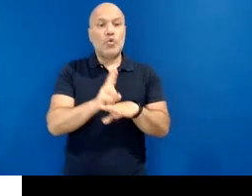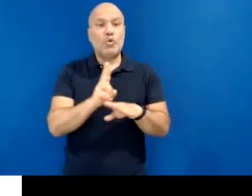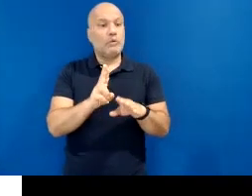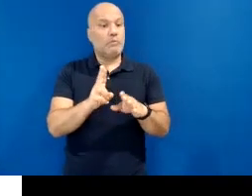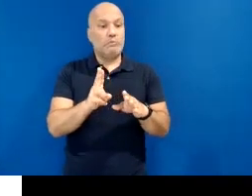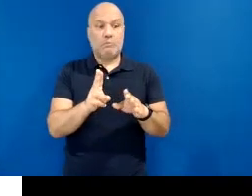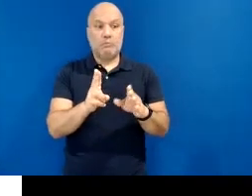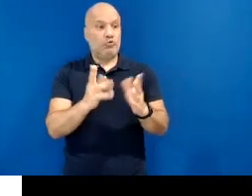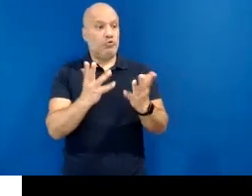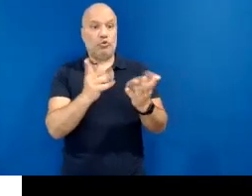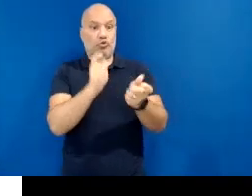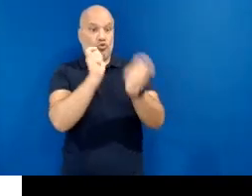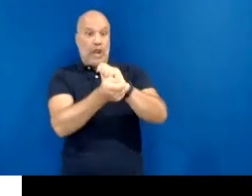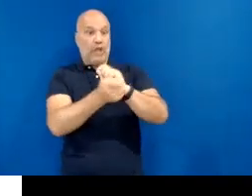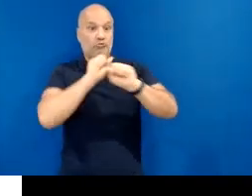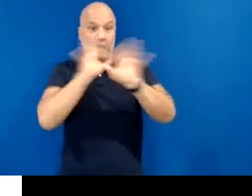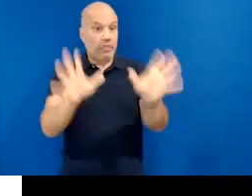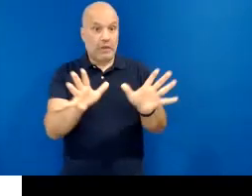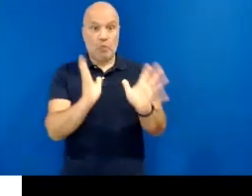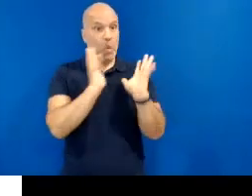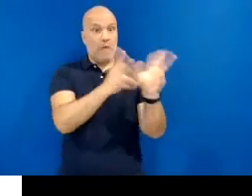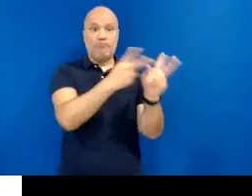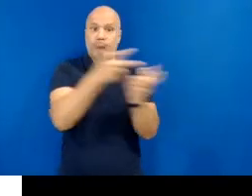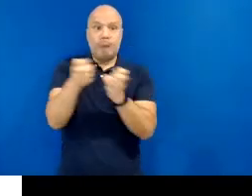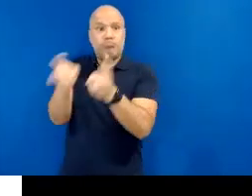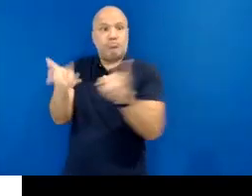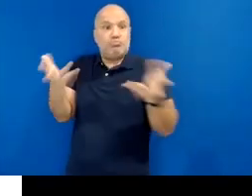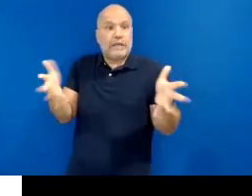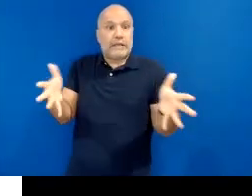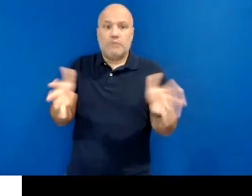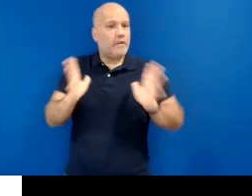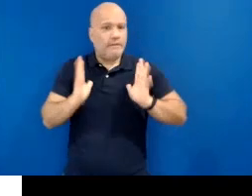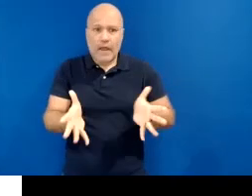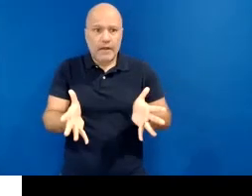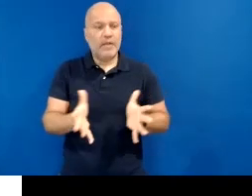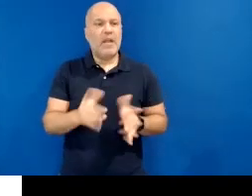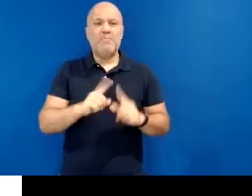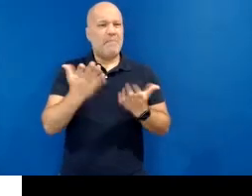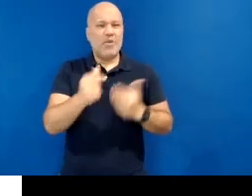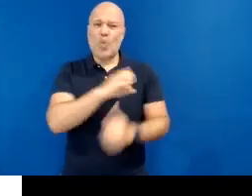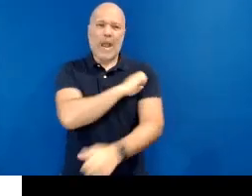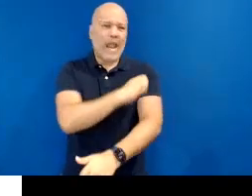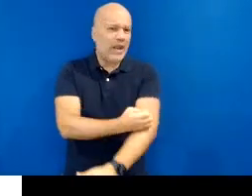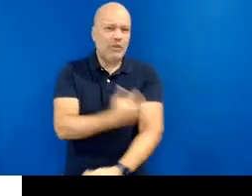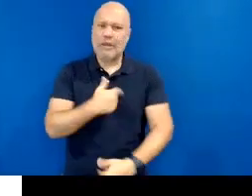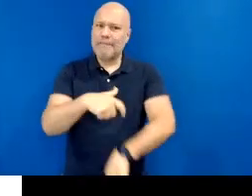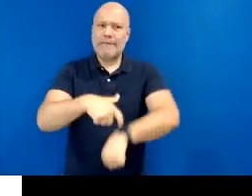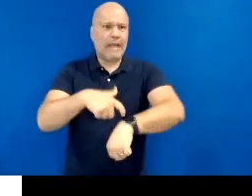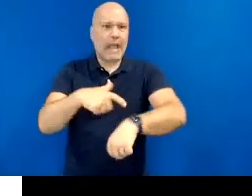if you don't have the time or the energy or the wherewithal to do anything with them, especially at first, but